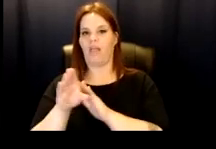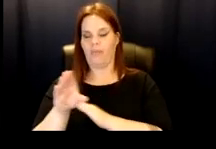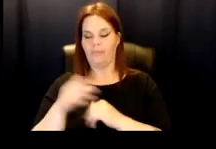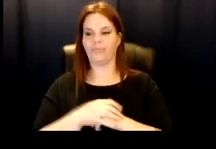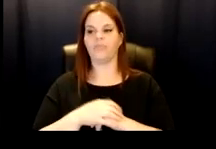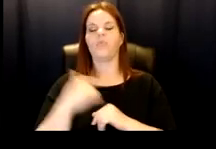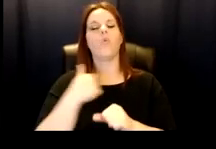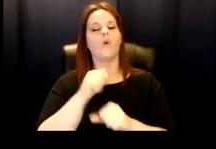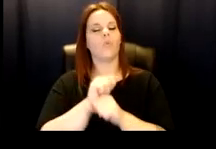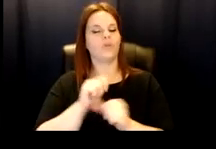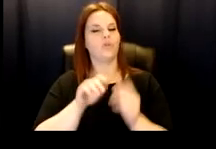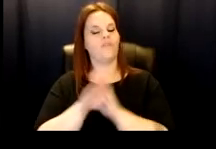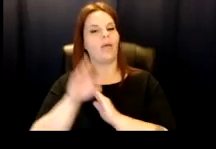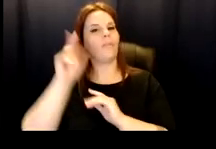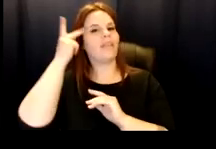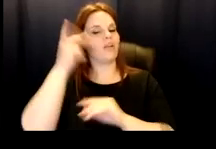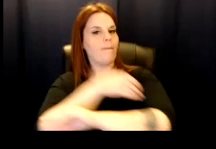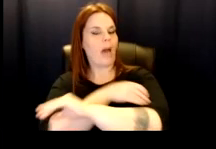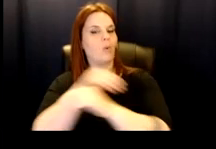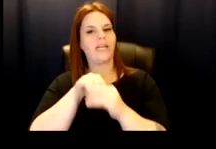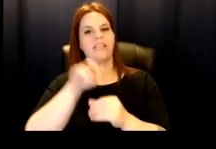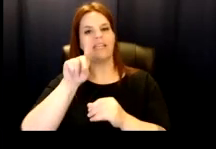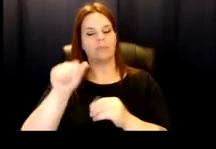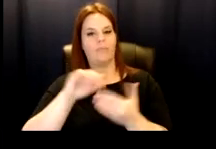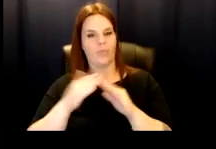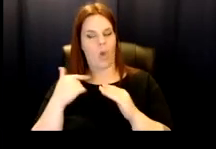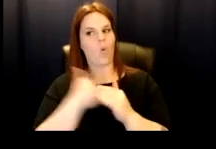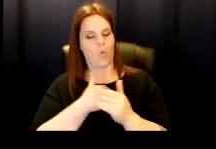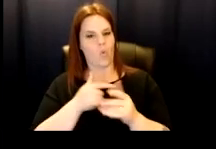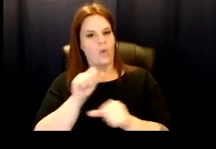power in the disability community by operating as a catalyst through programs like REV Up